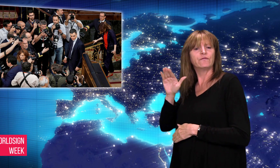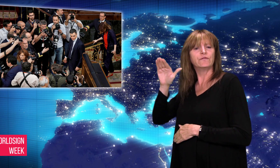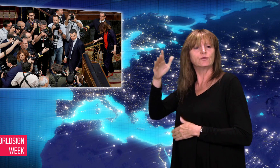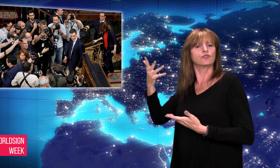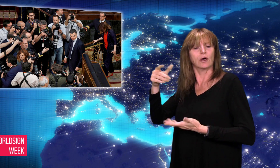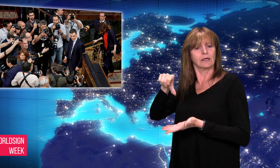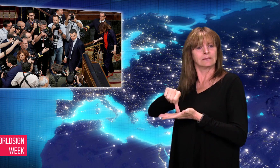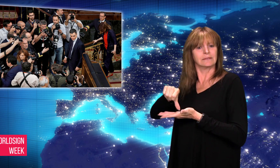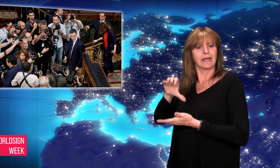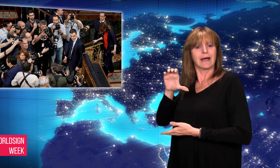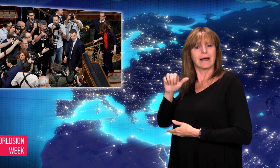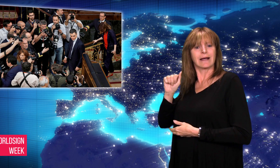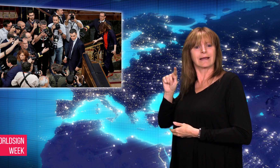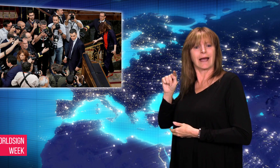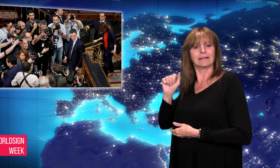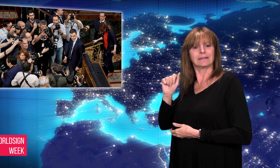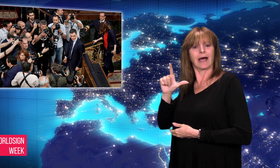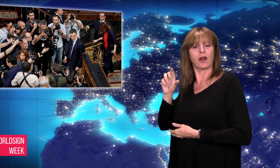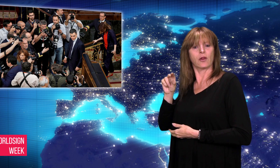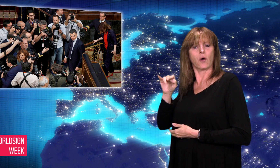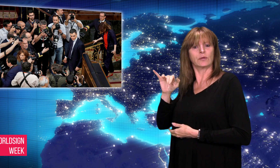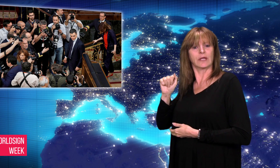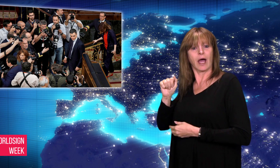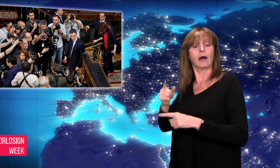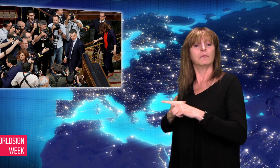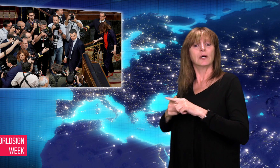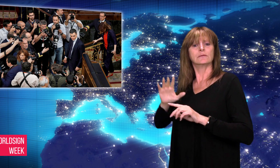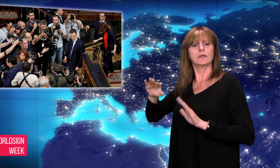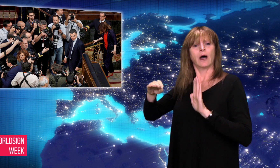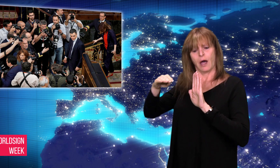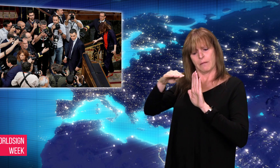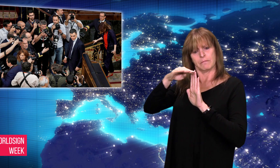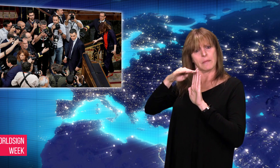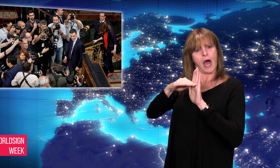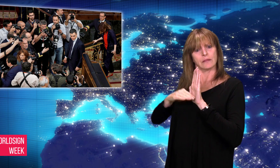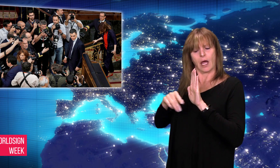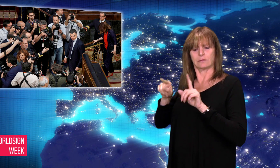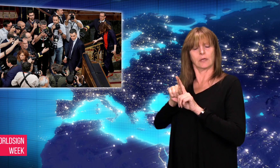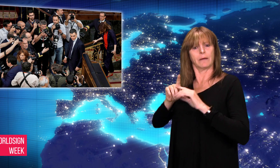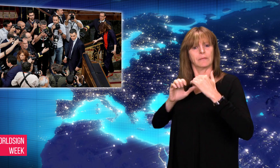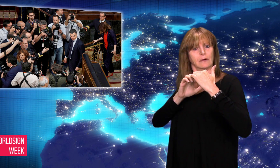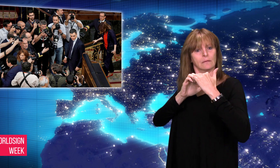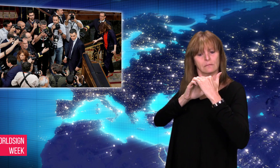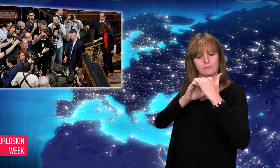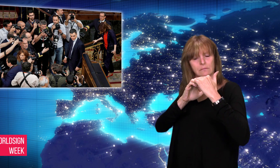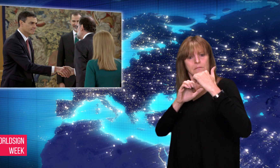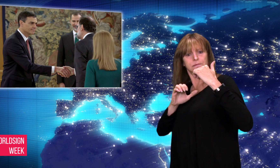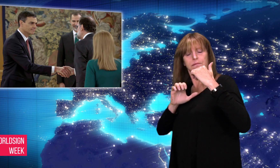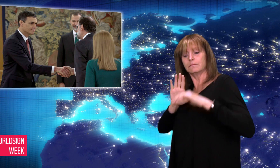ousting Rajoy. Sanchez had previously